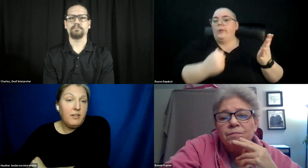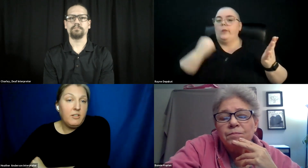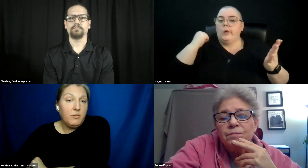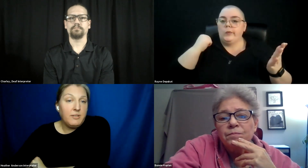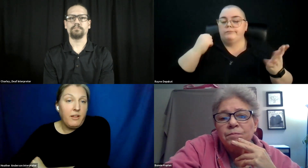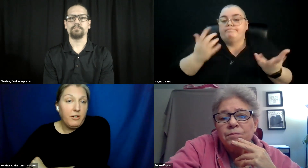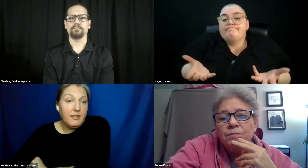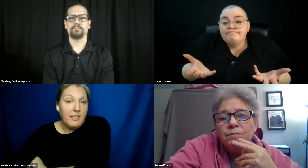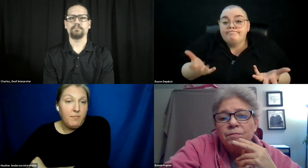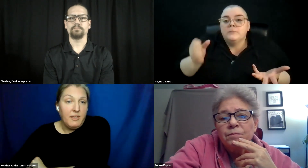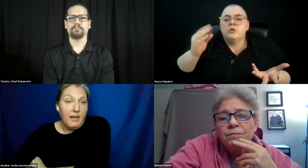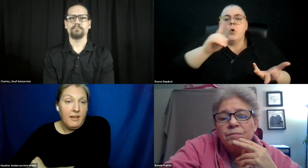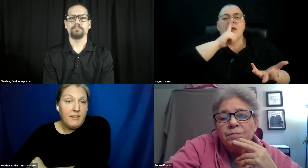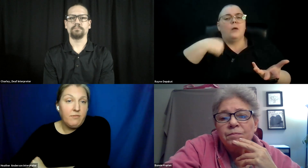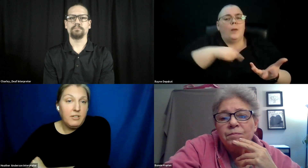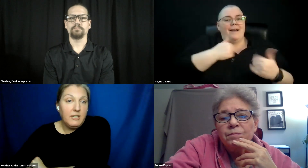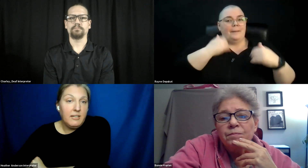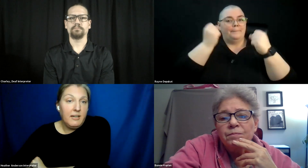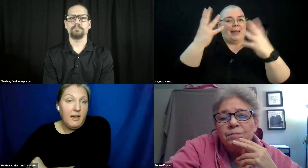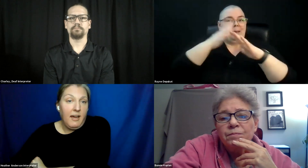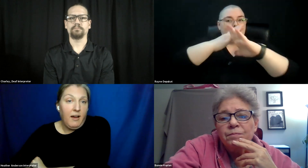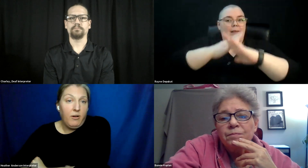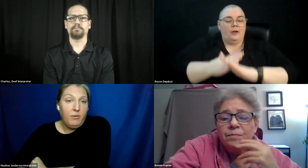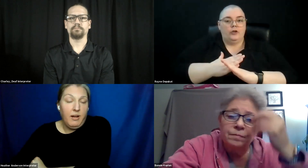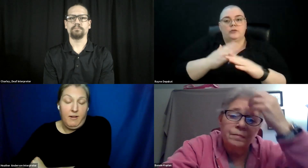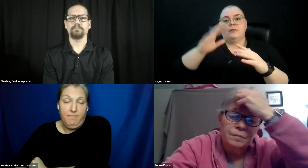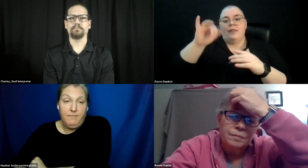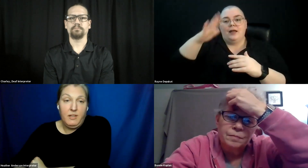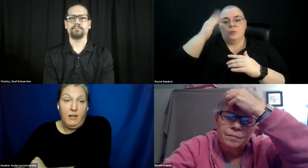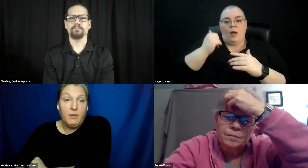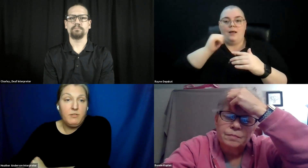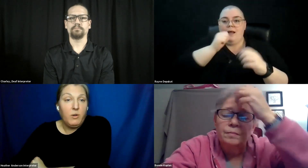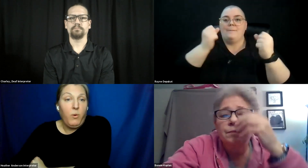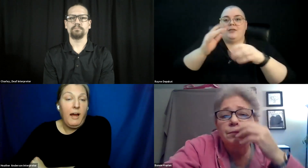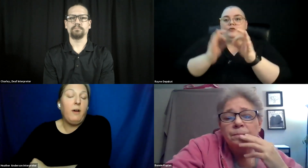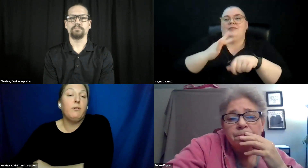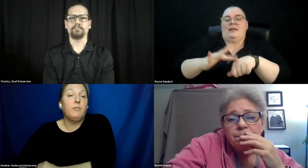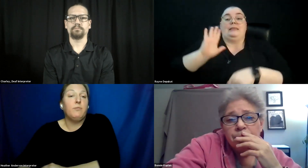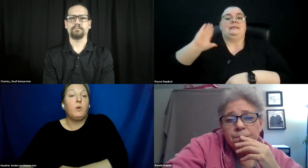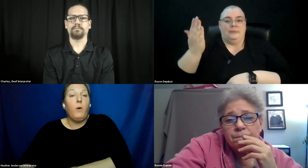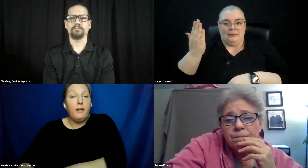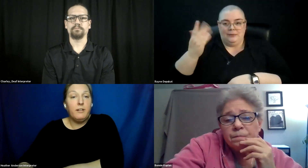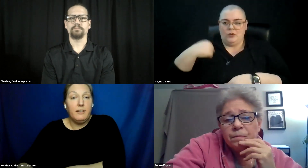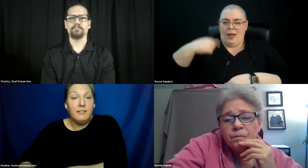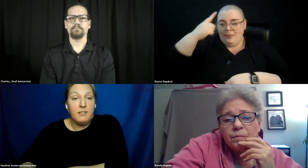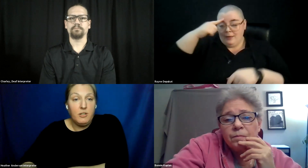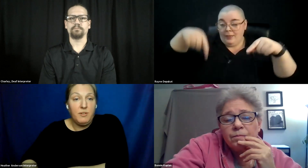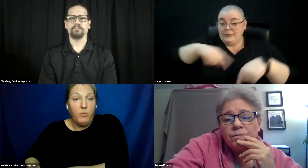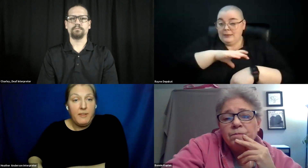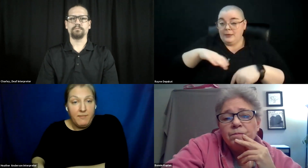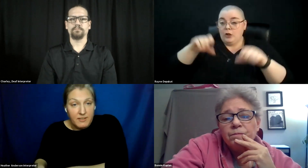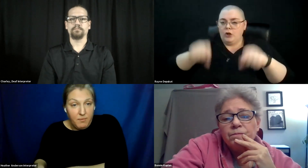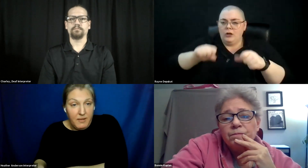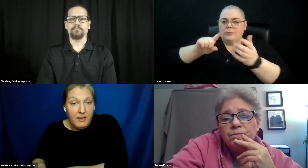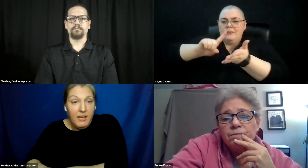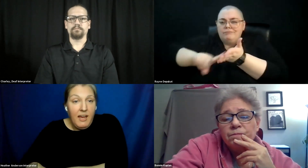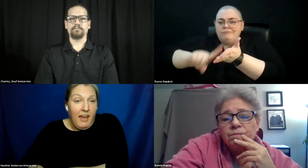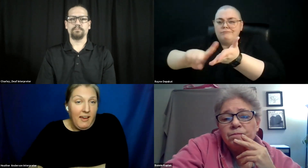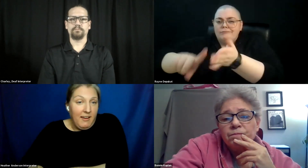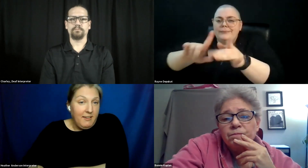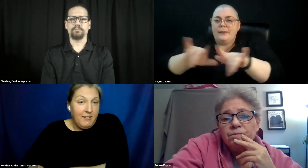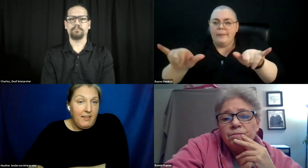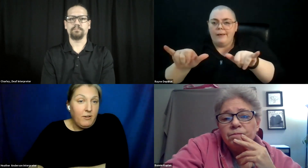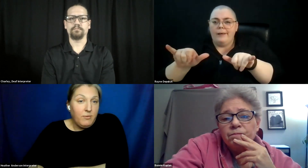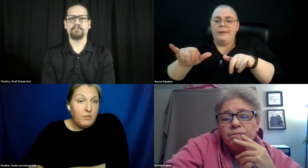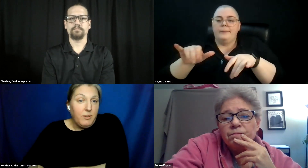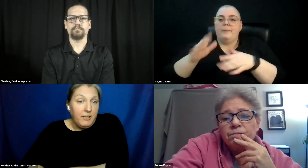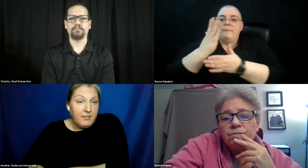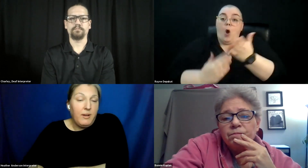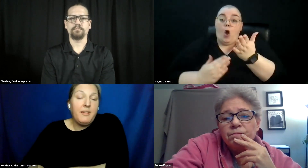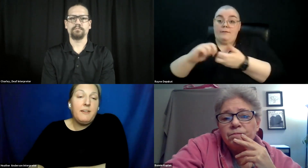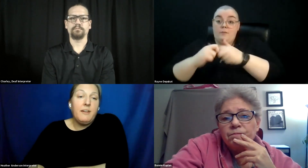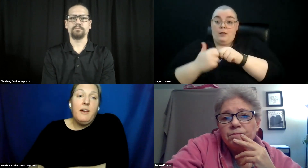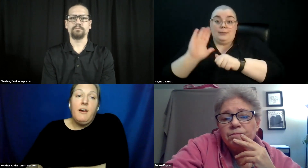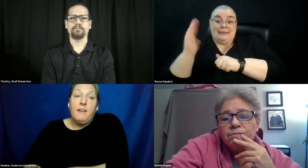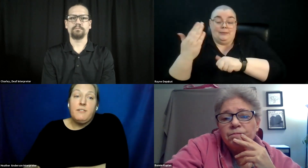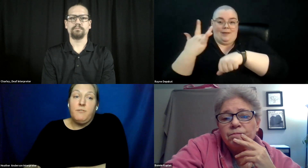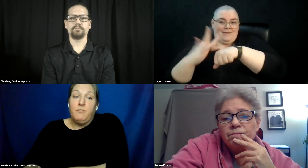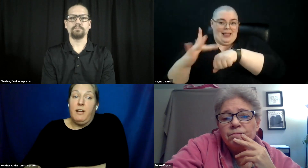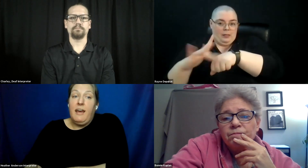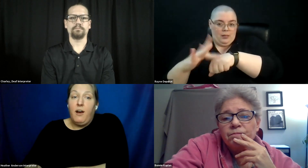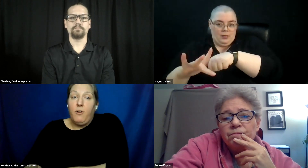And if all they do is they look at the MPA and they read how, how much, how required it is in terms of what they have to submit, and they don't do it, so I think.